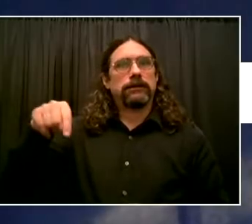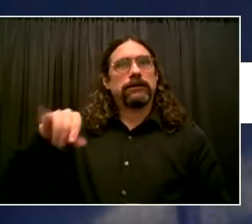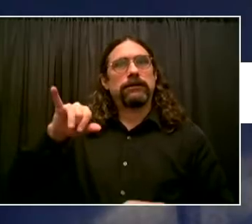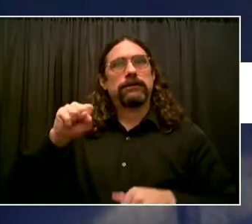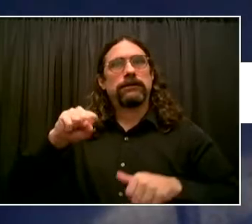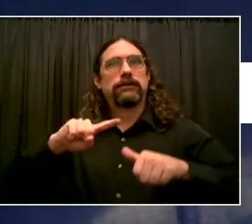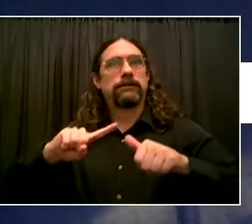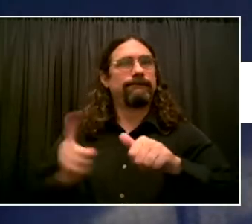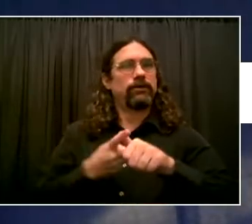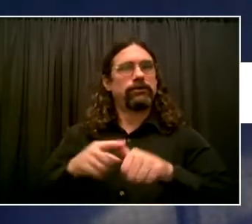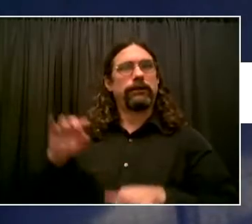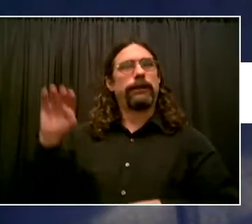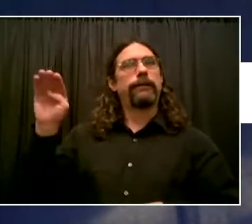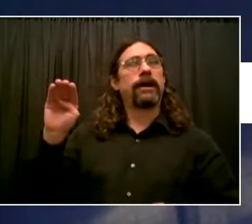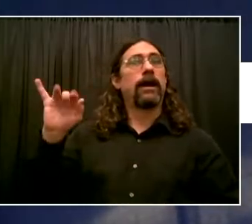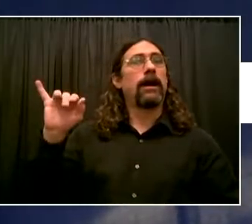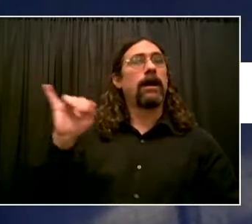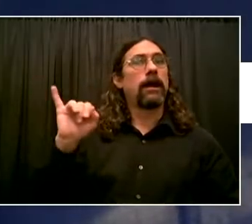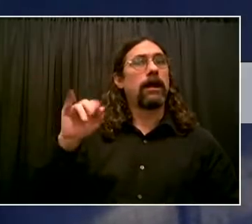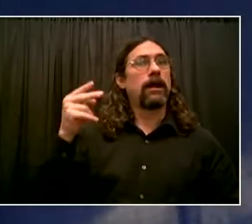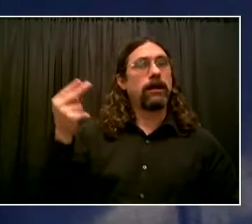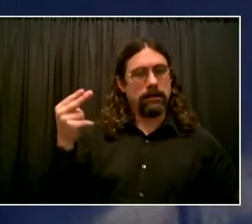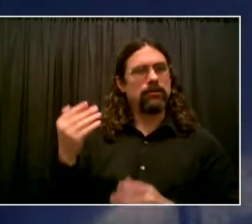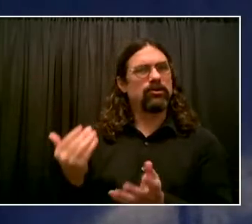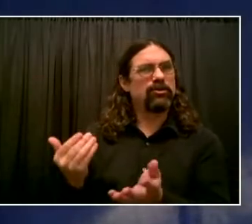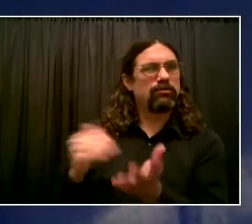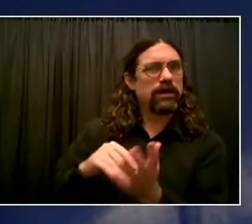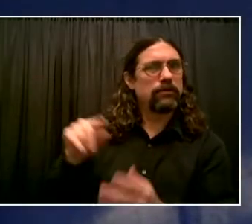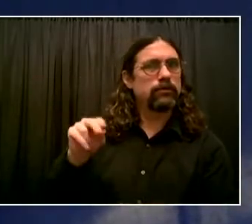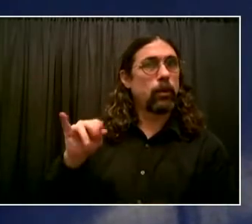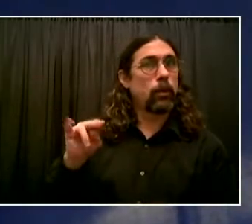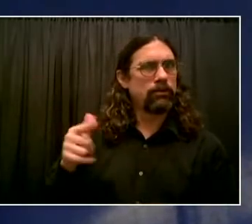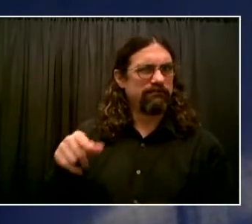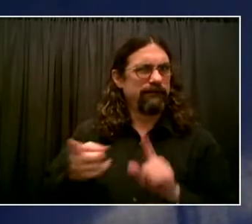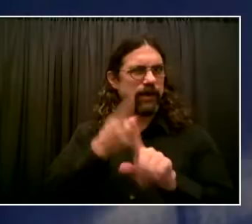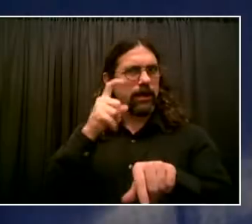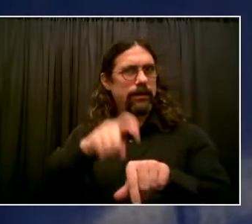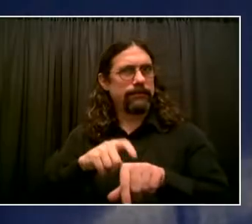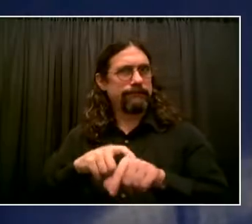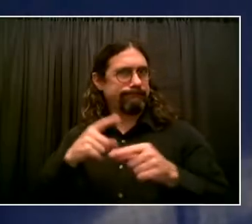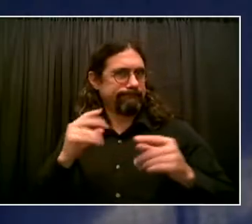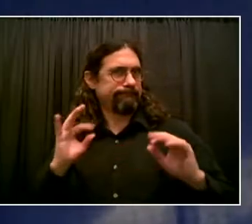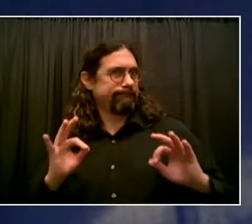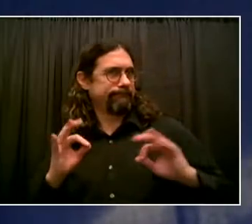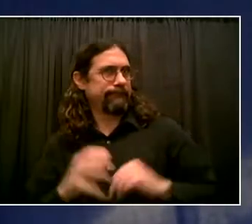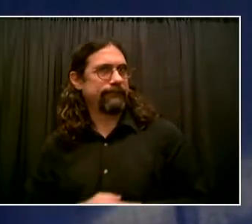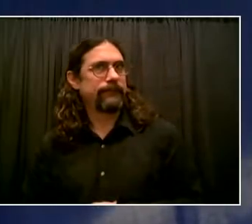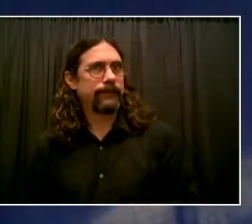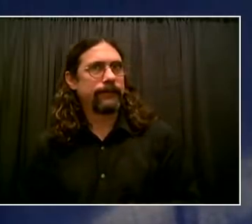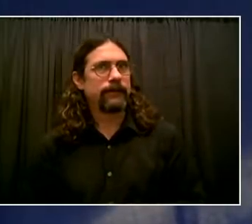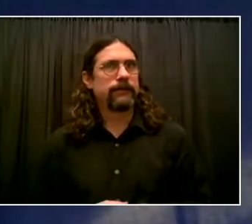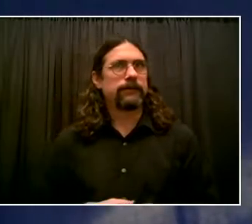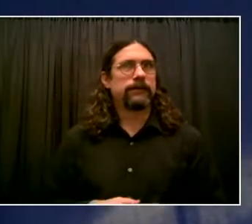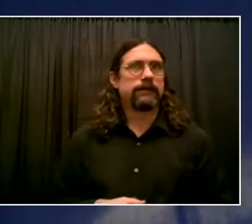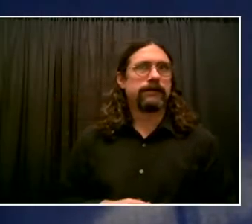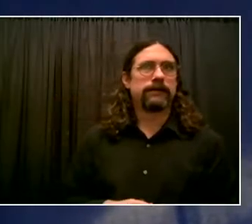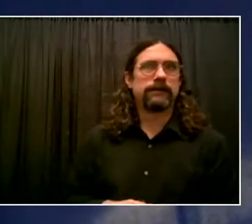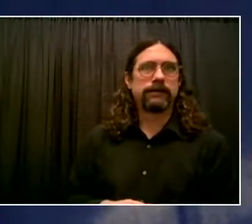LARGEST NEIGHBOHOROD REZONING IN THE ADMINISTRATION. WITH MANDATORY INCLUSION HOUSING. THE FIRST